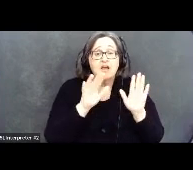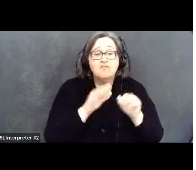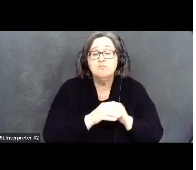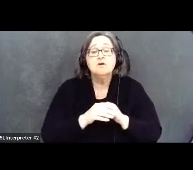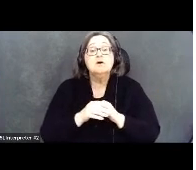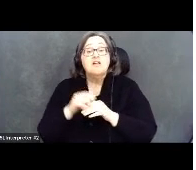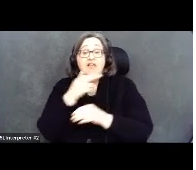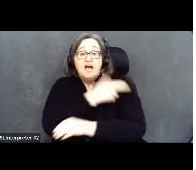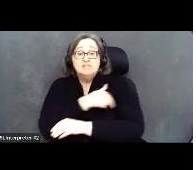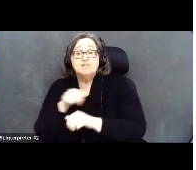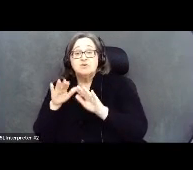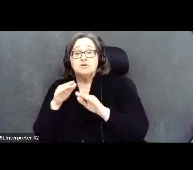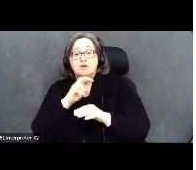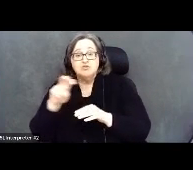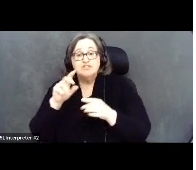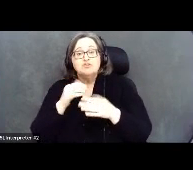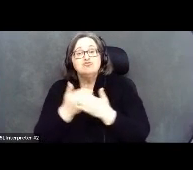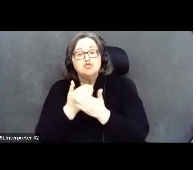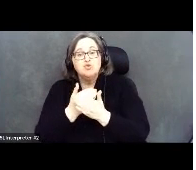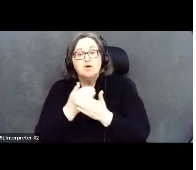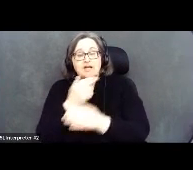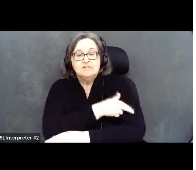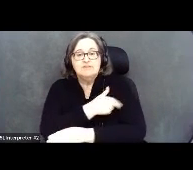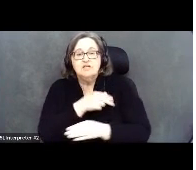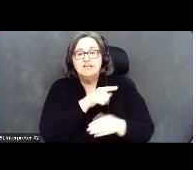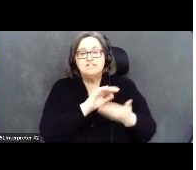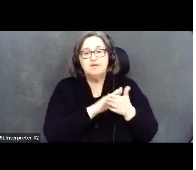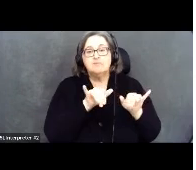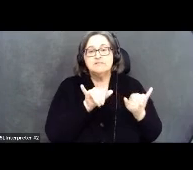I am going to a new hospital, because he has become stagnant. Being in health care,